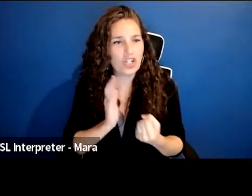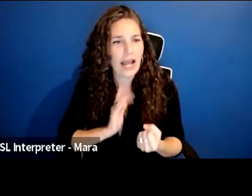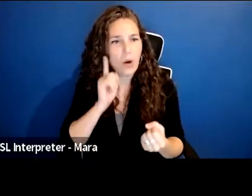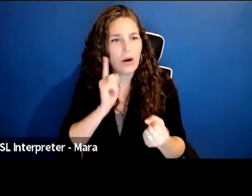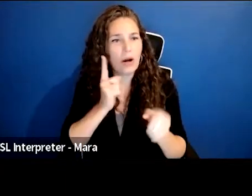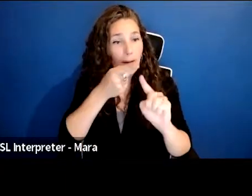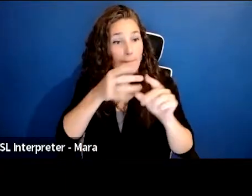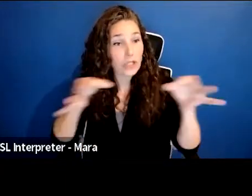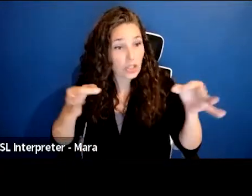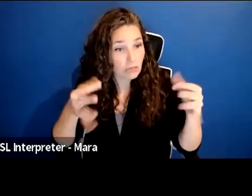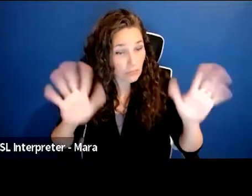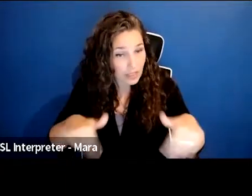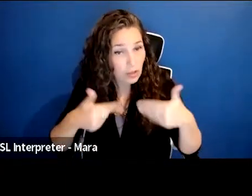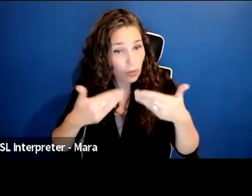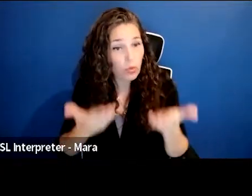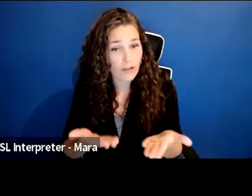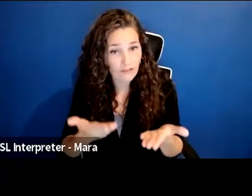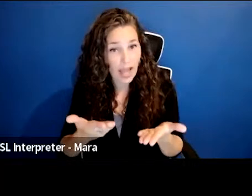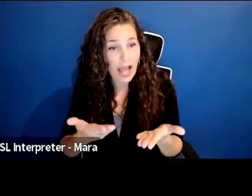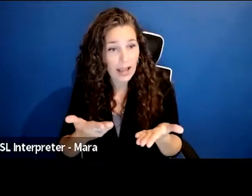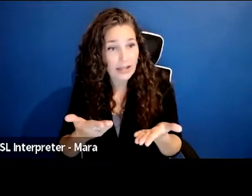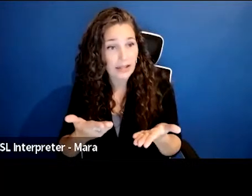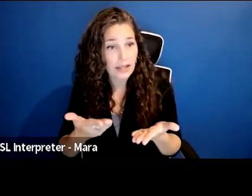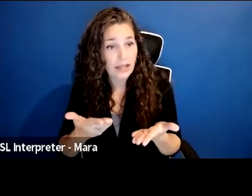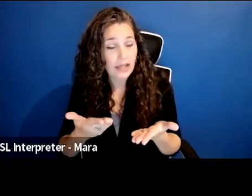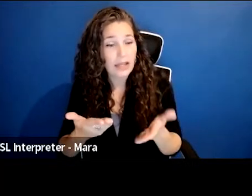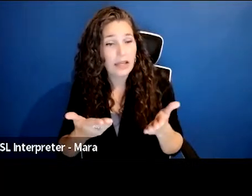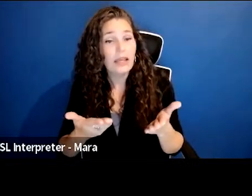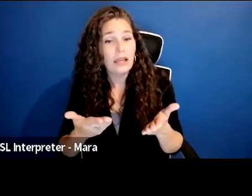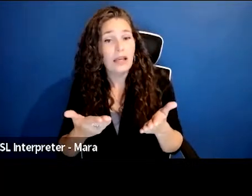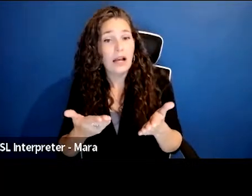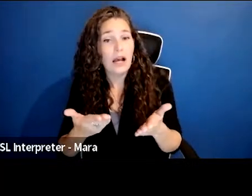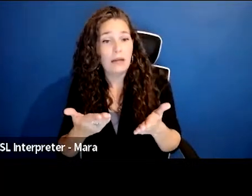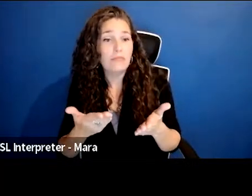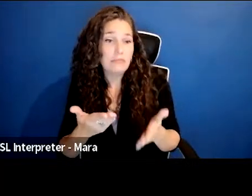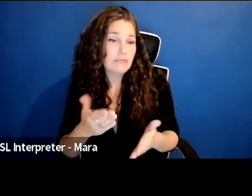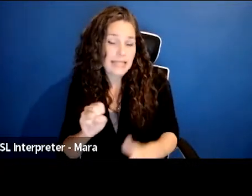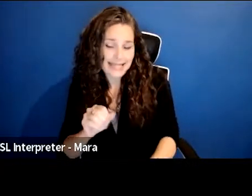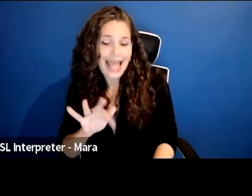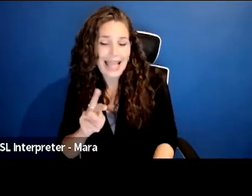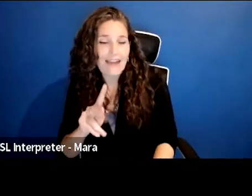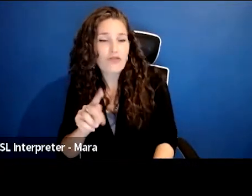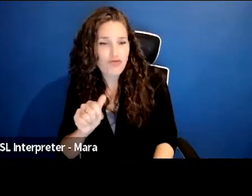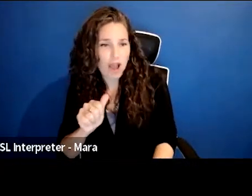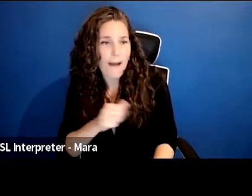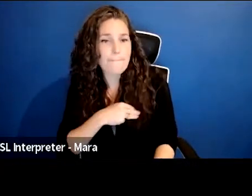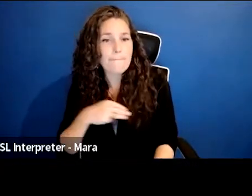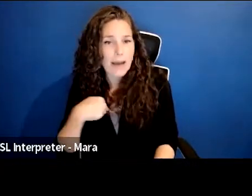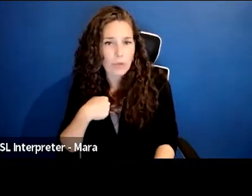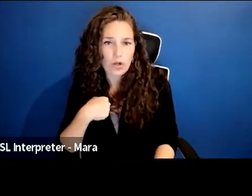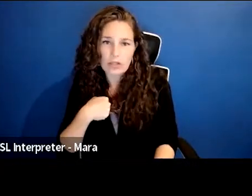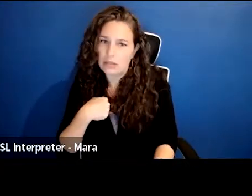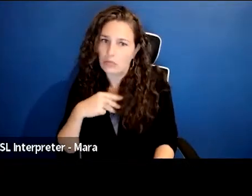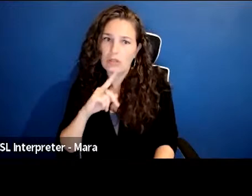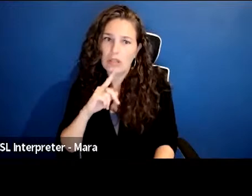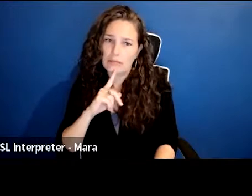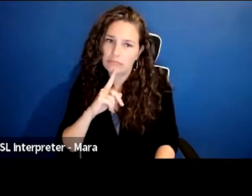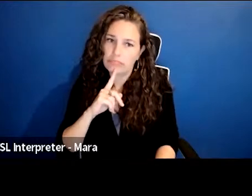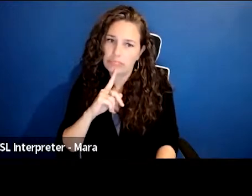SAG-AFTRA members vital assistance and educational programming.